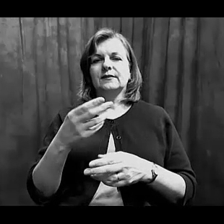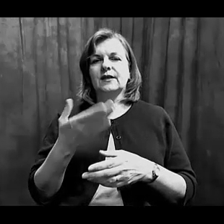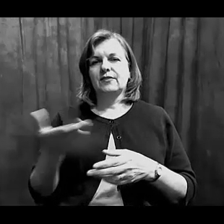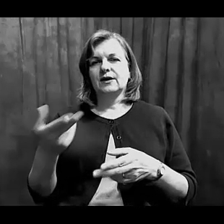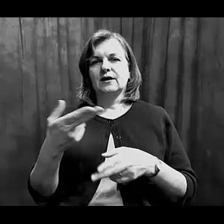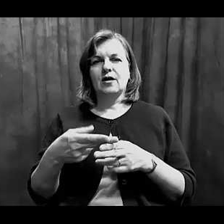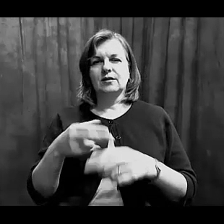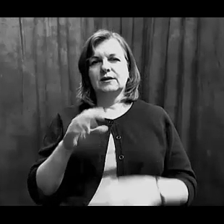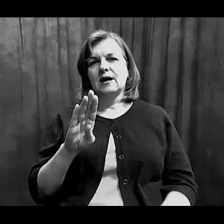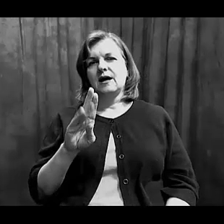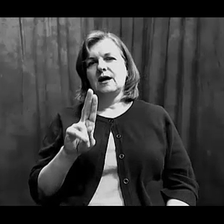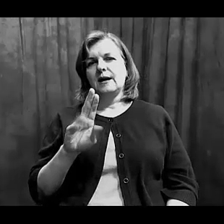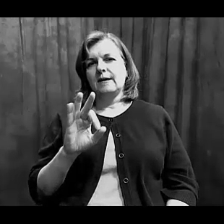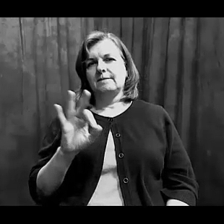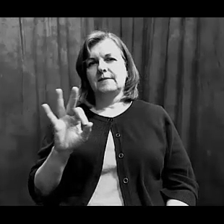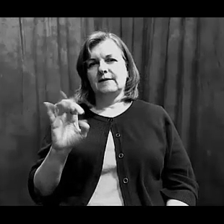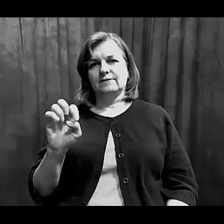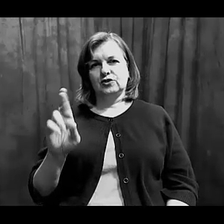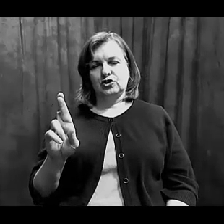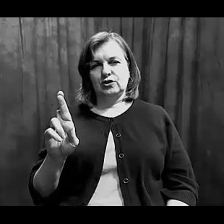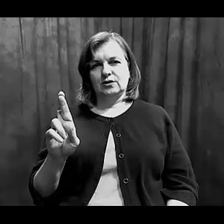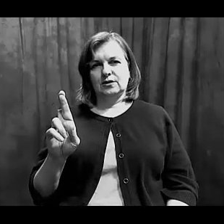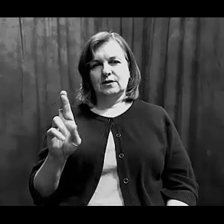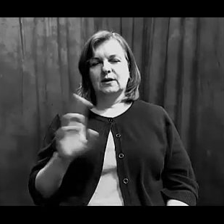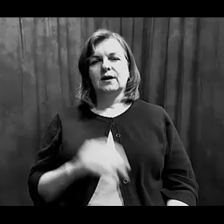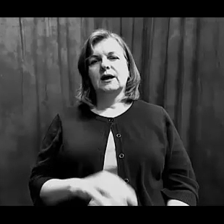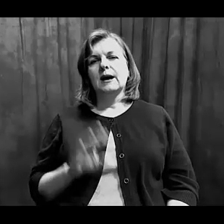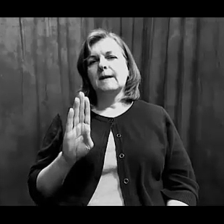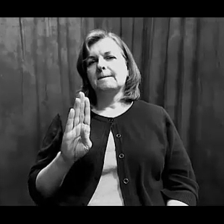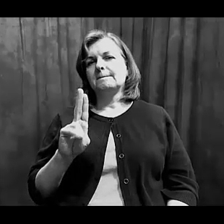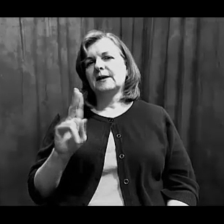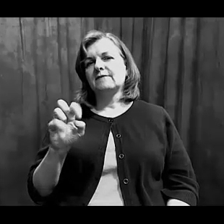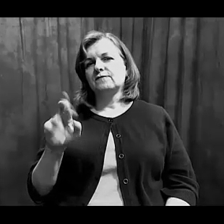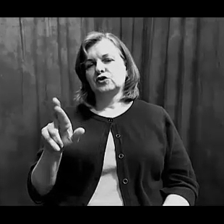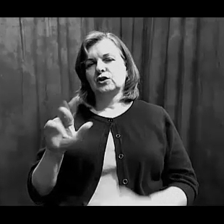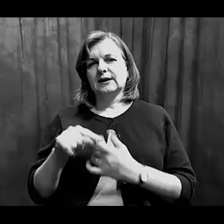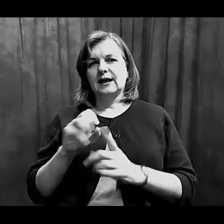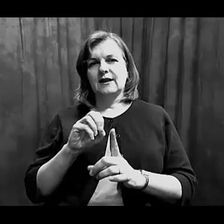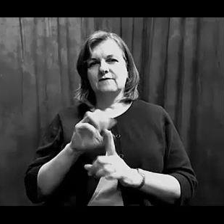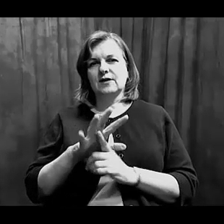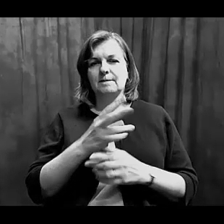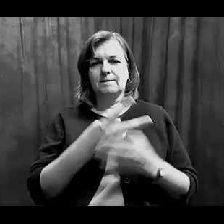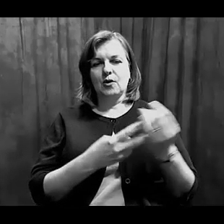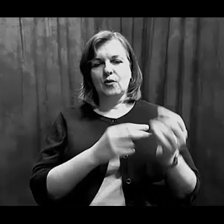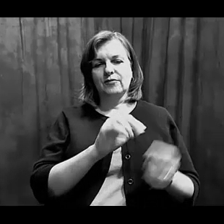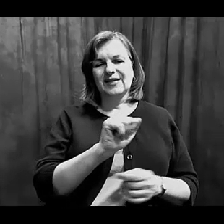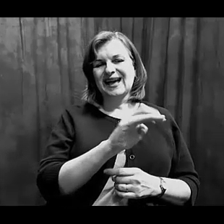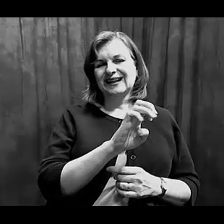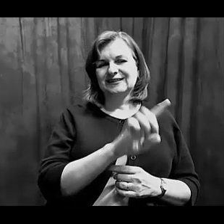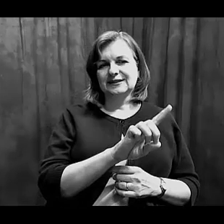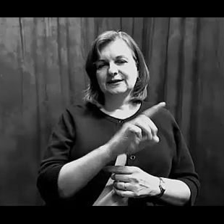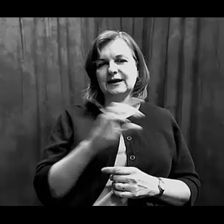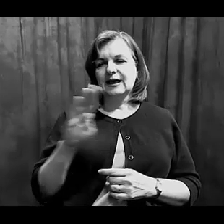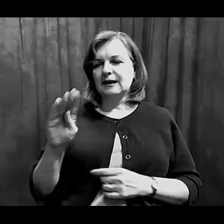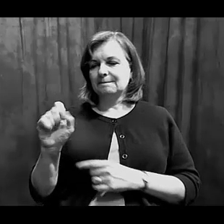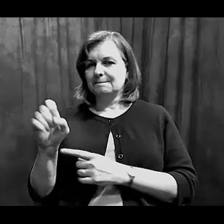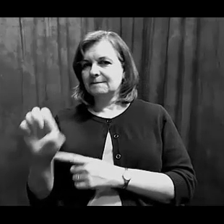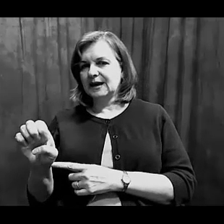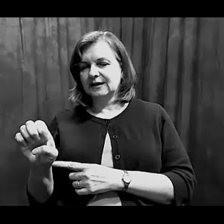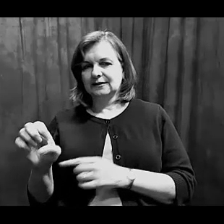with things known as buffers so buffers can actually impact both acidic